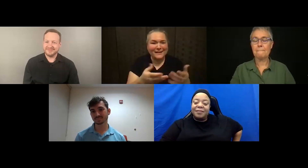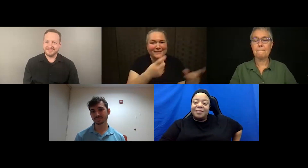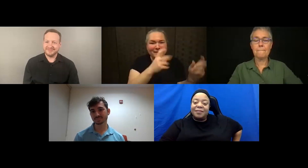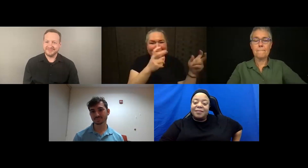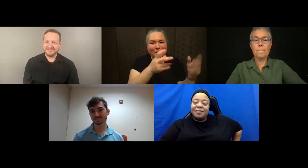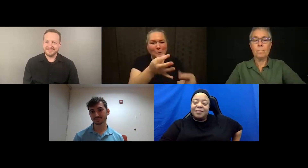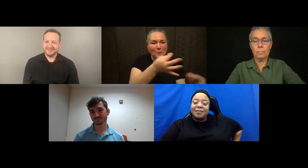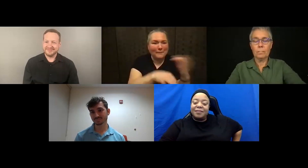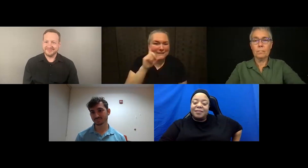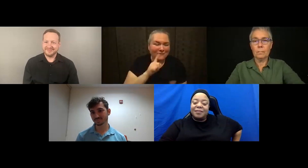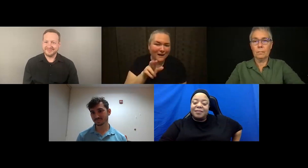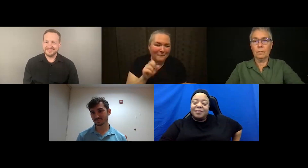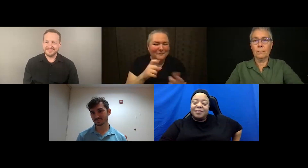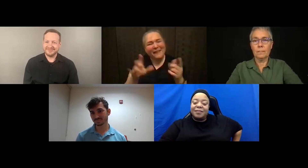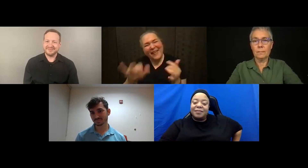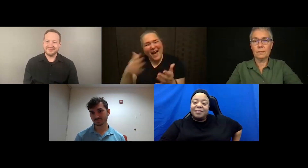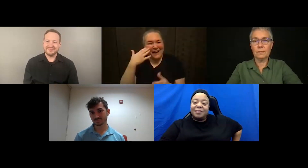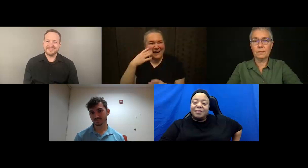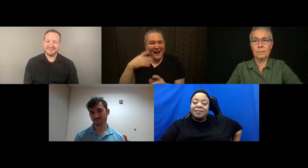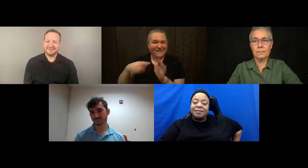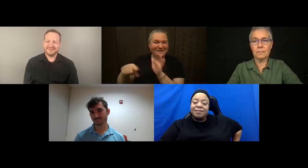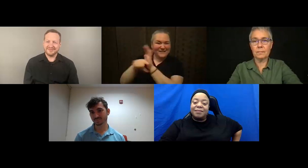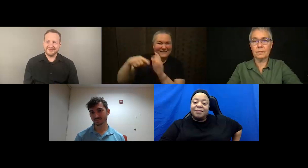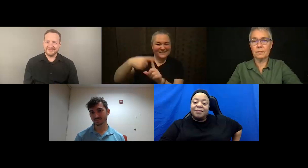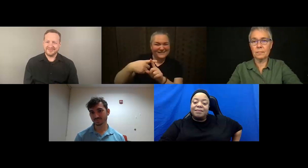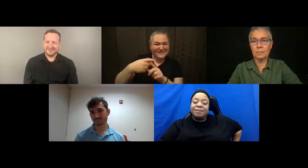Other events have replaced Deaf Clubs. There's